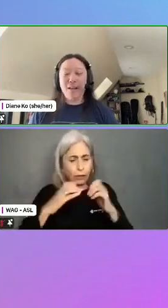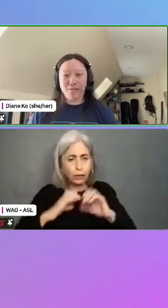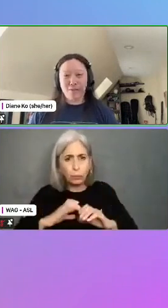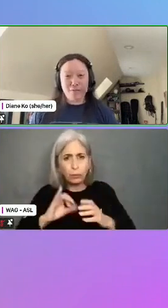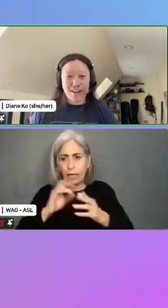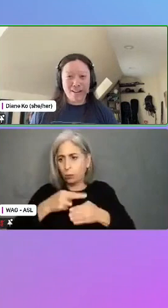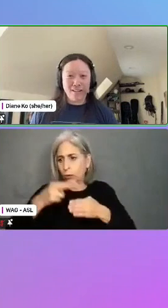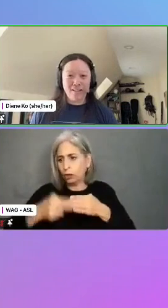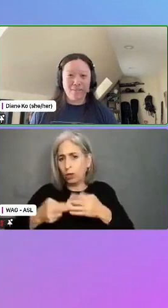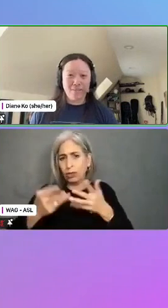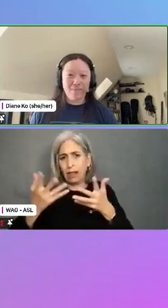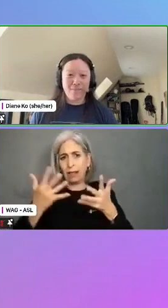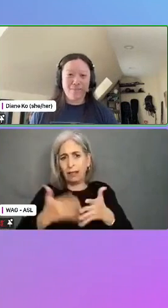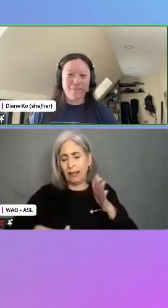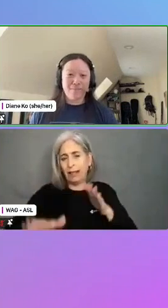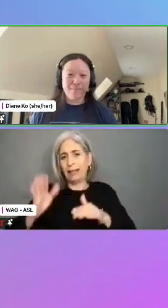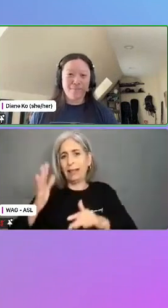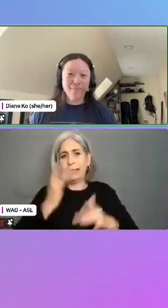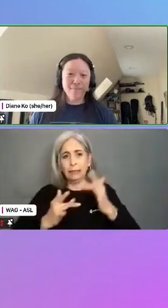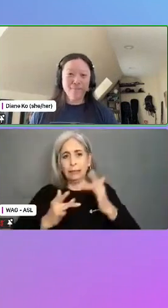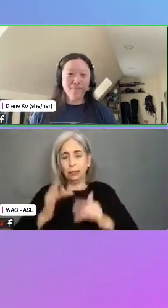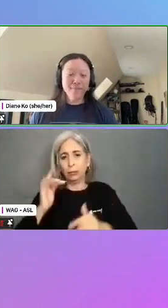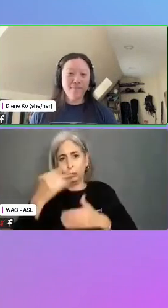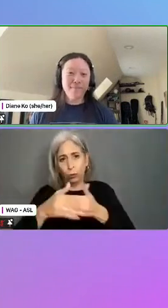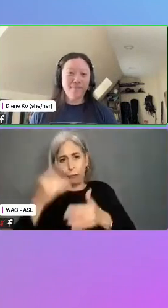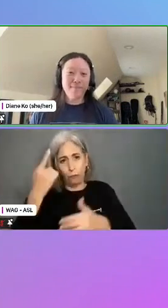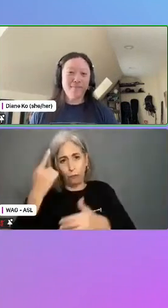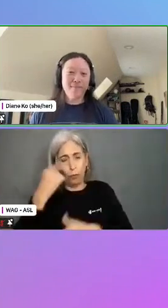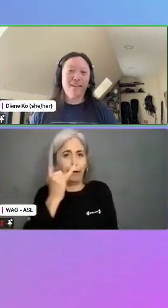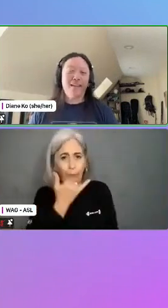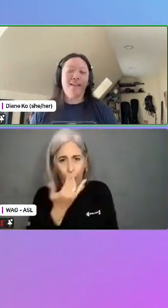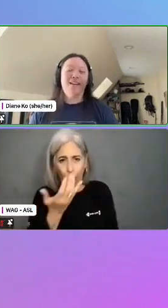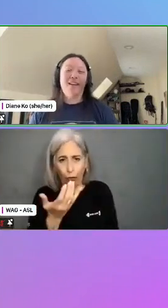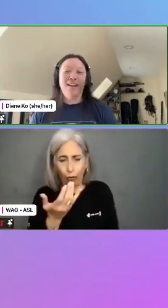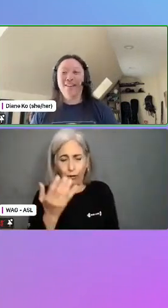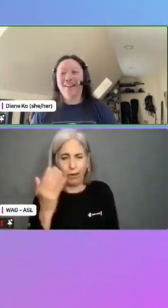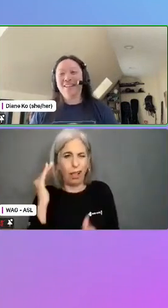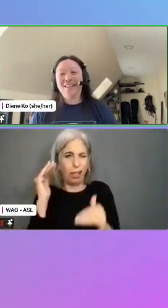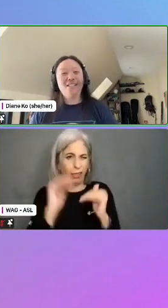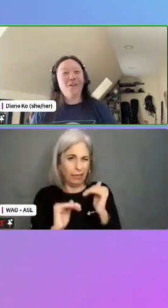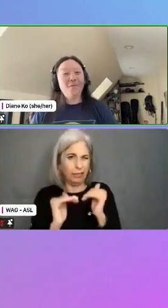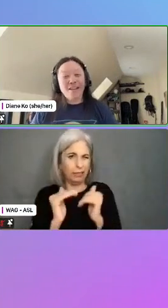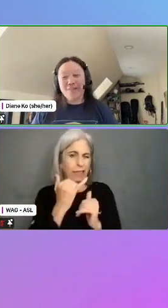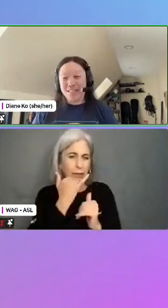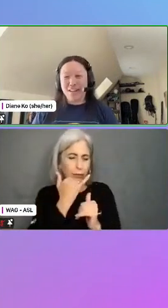are set to valid values. If I can encourage accessibility in some way without even